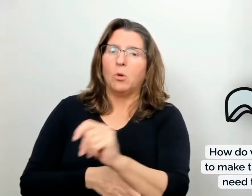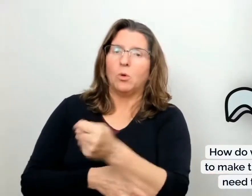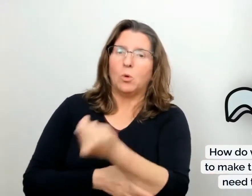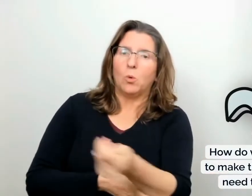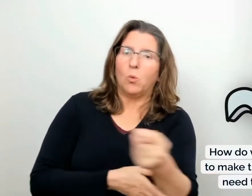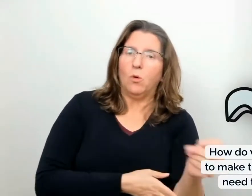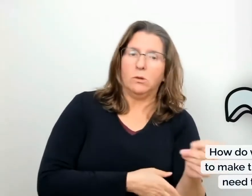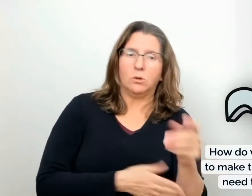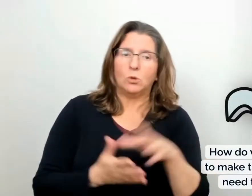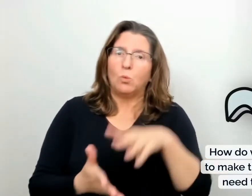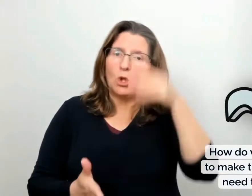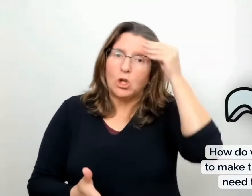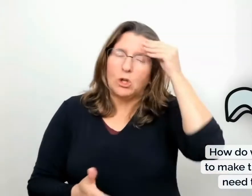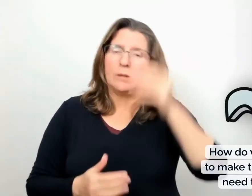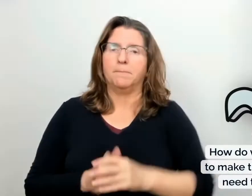Give them the tools they need.